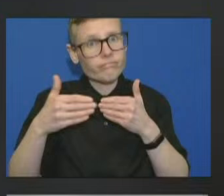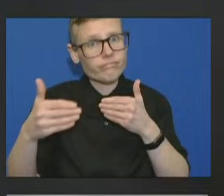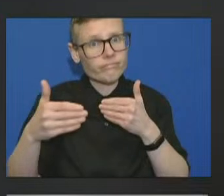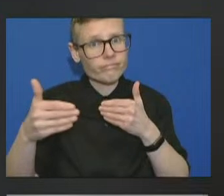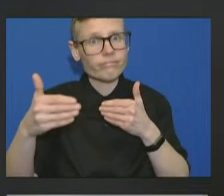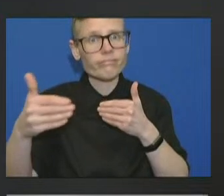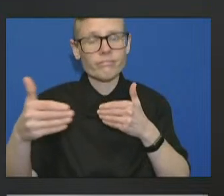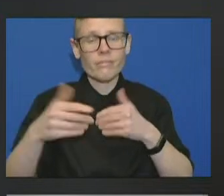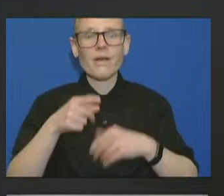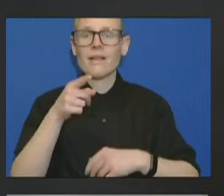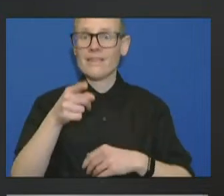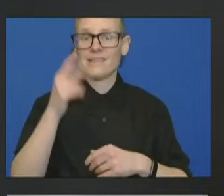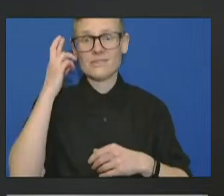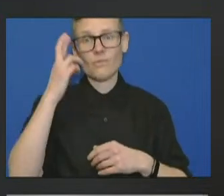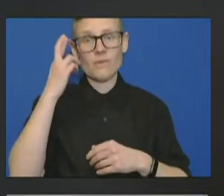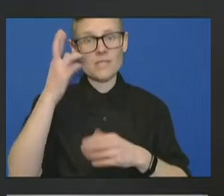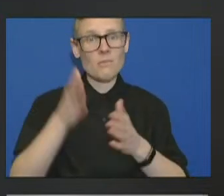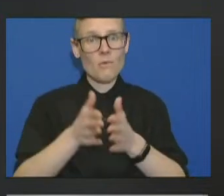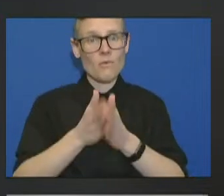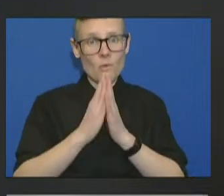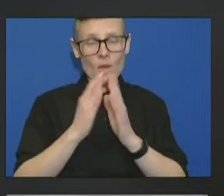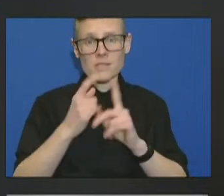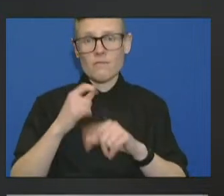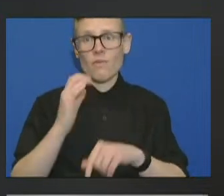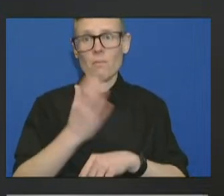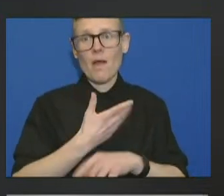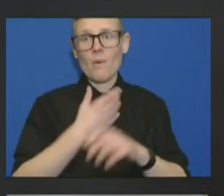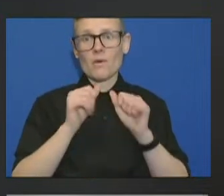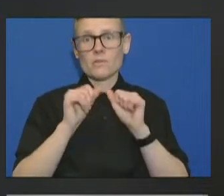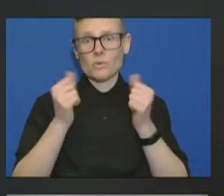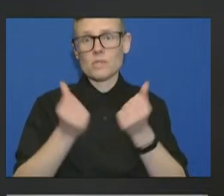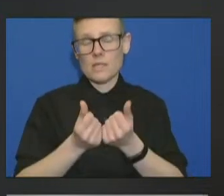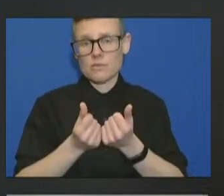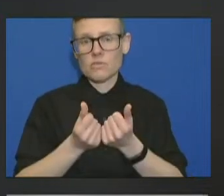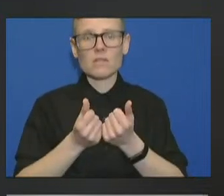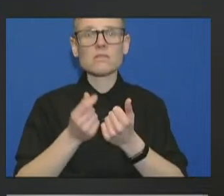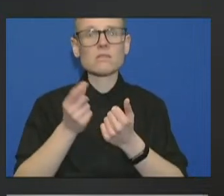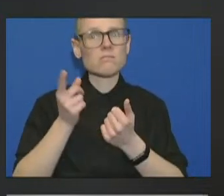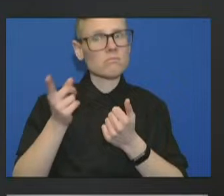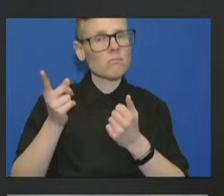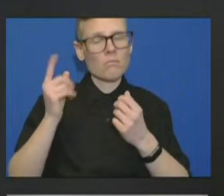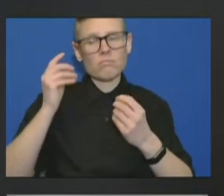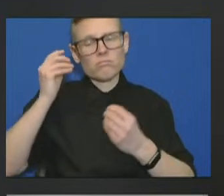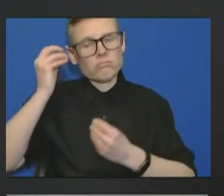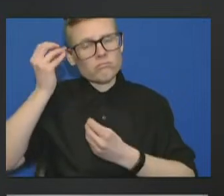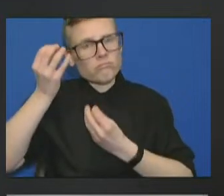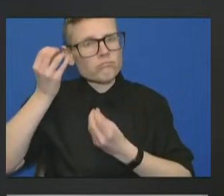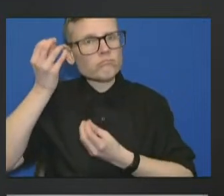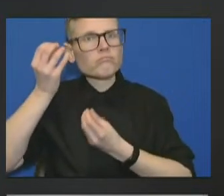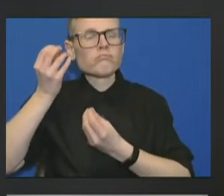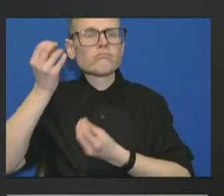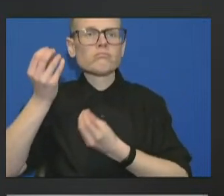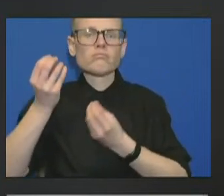definitely could be improved a lot over time. This is a very